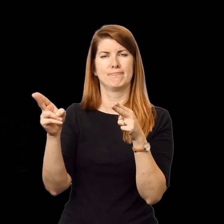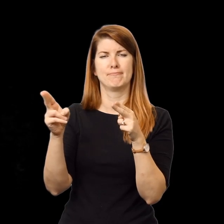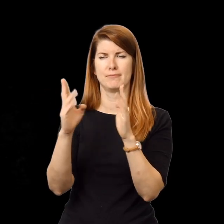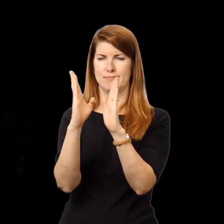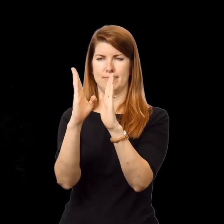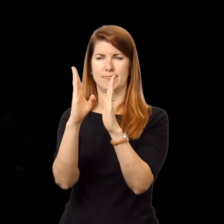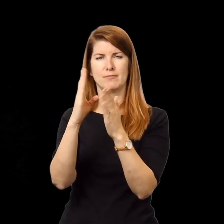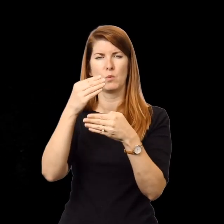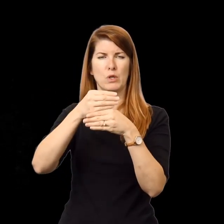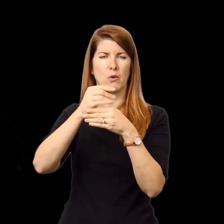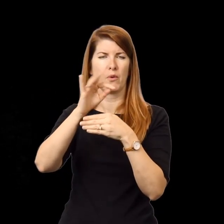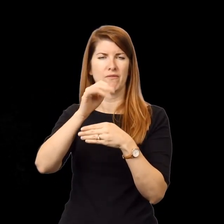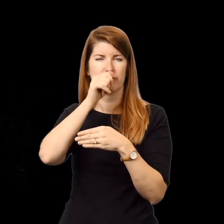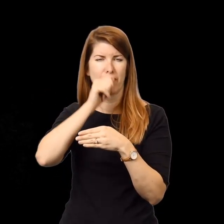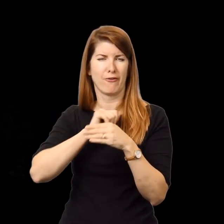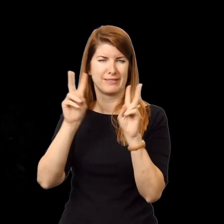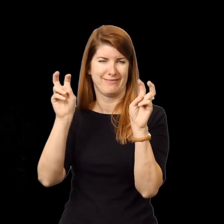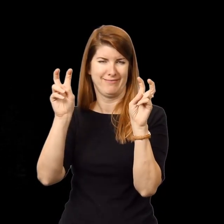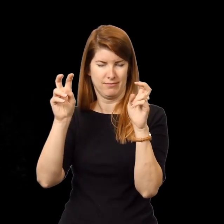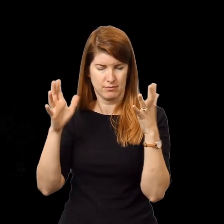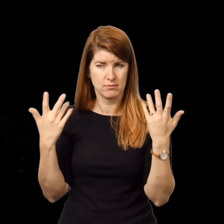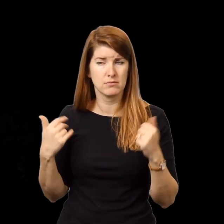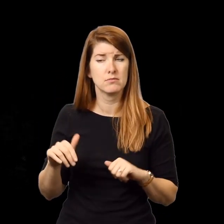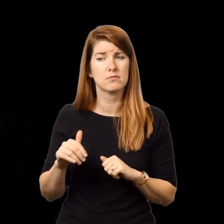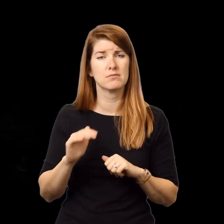So, the brain functions in an optimal zone.